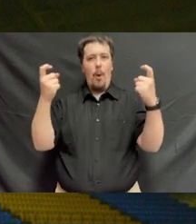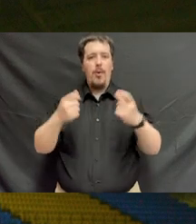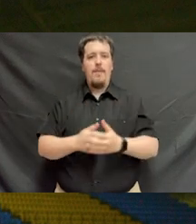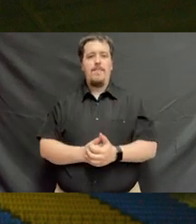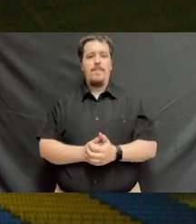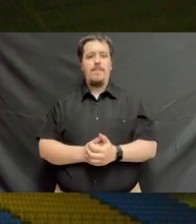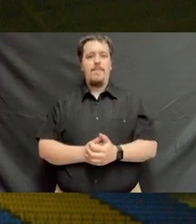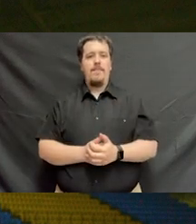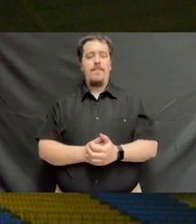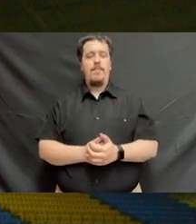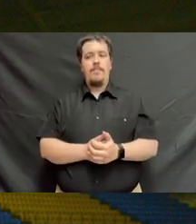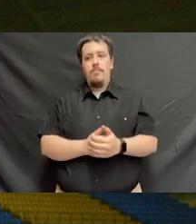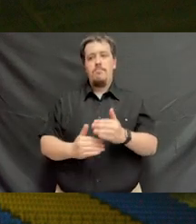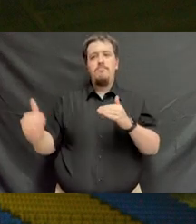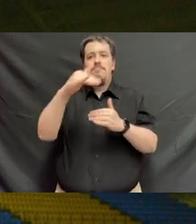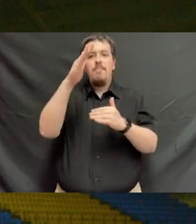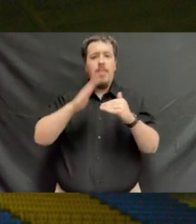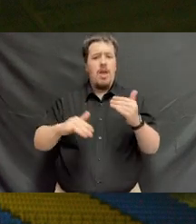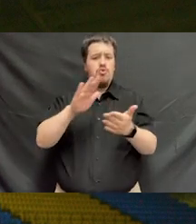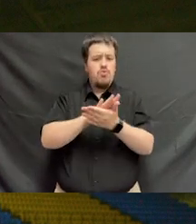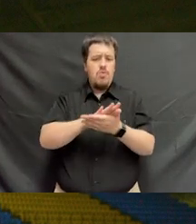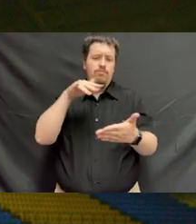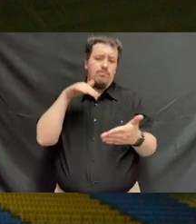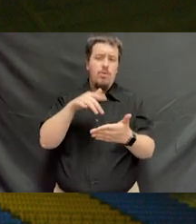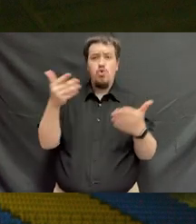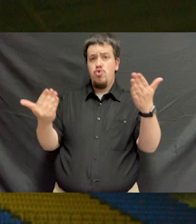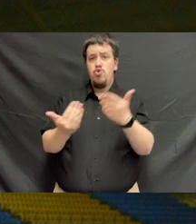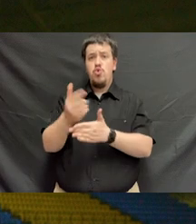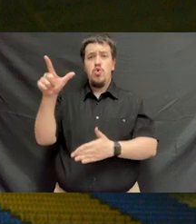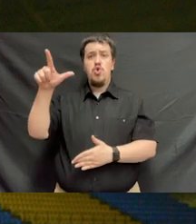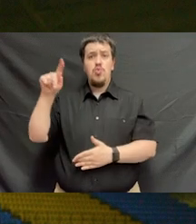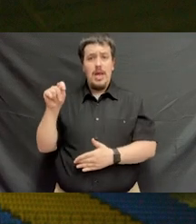during a special ceremony. Beyond the academic programs of study,